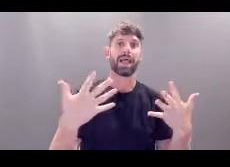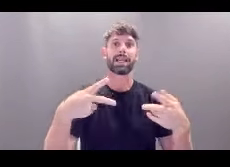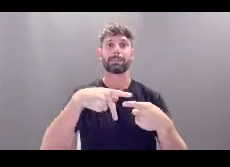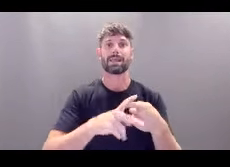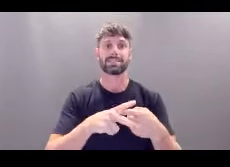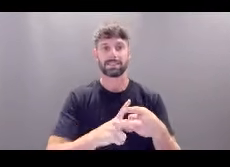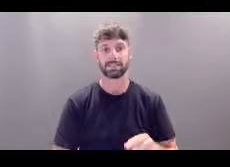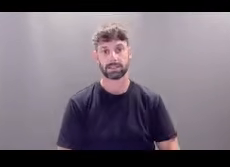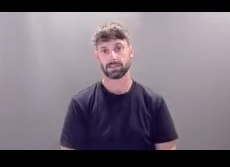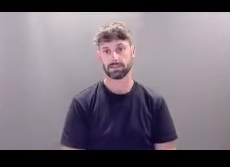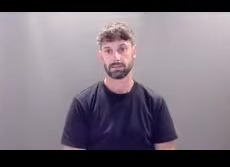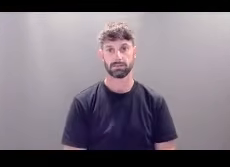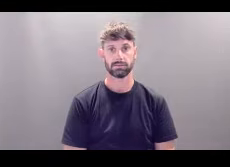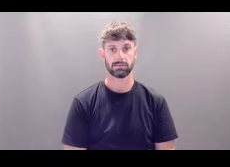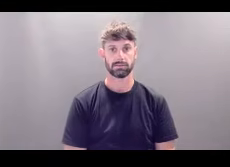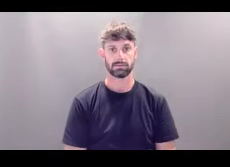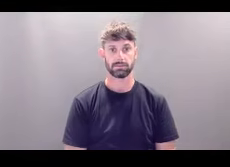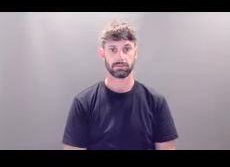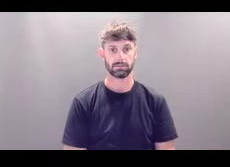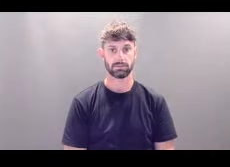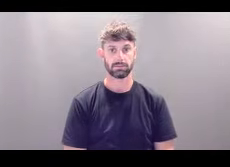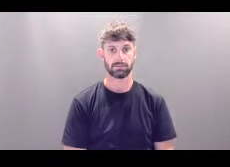It is important to consider whether a warranty is